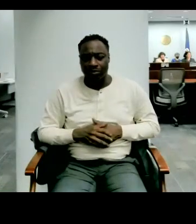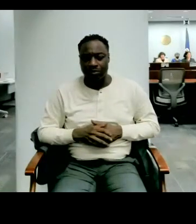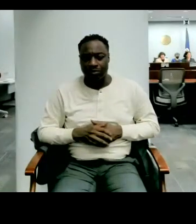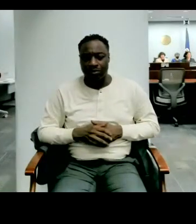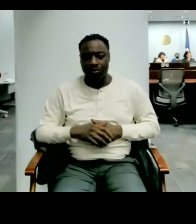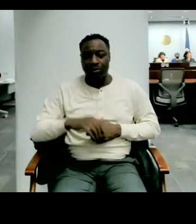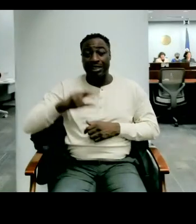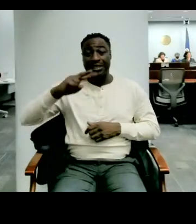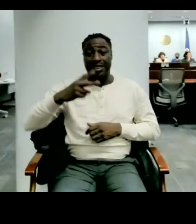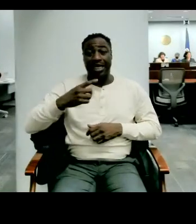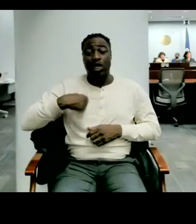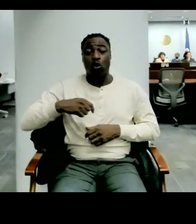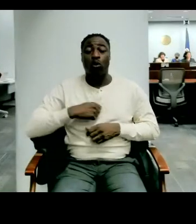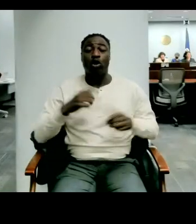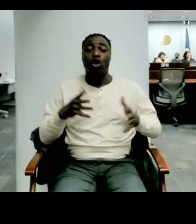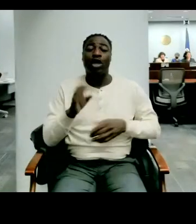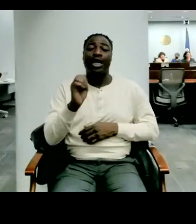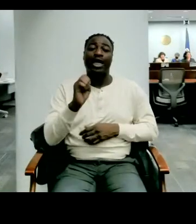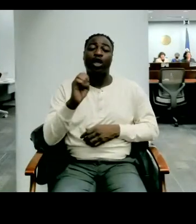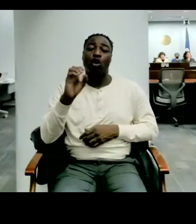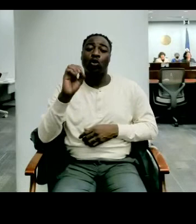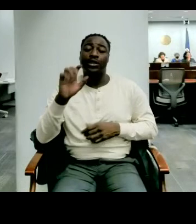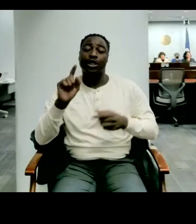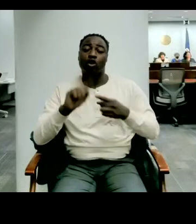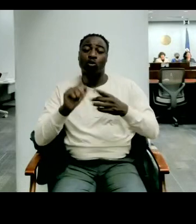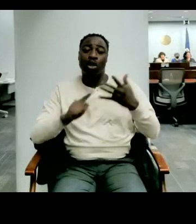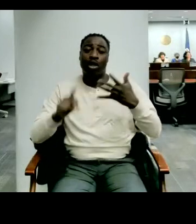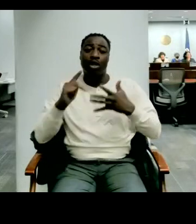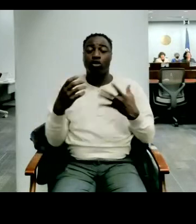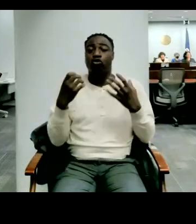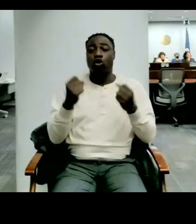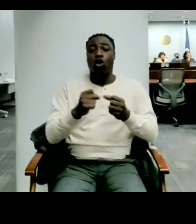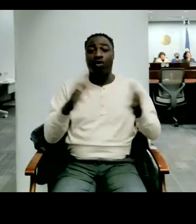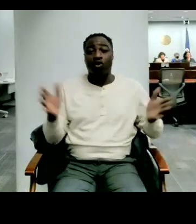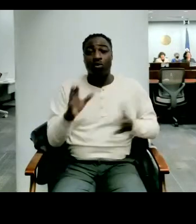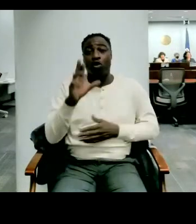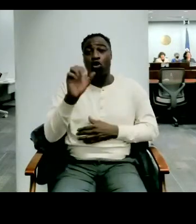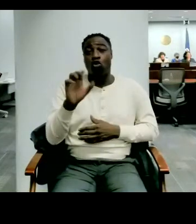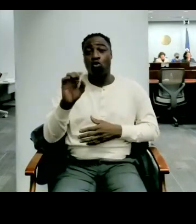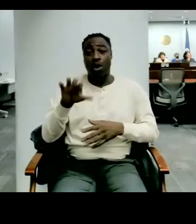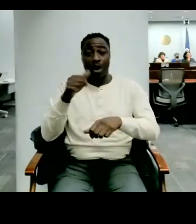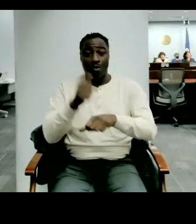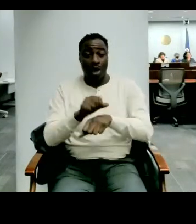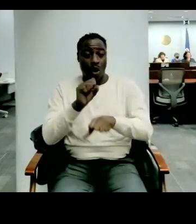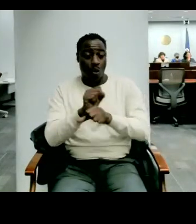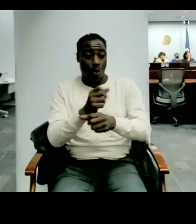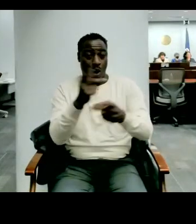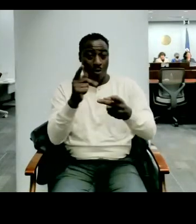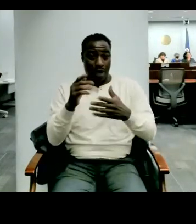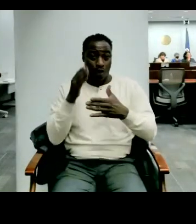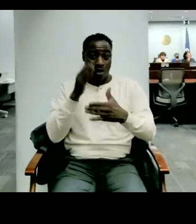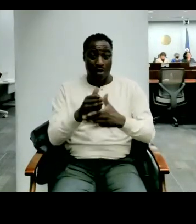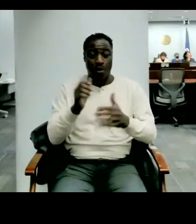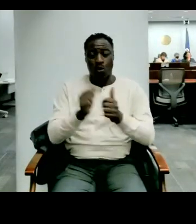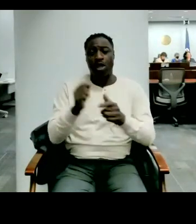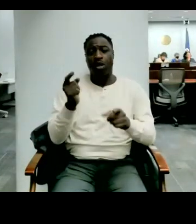Second, we urge the EEOC to prioritize the strong enforcement of race-based workplace harassment with appropriate monetary